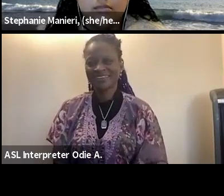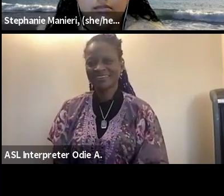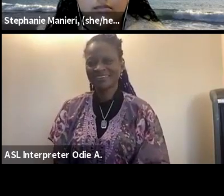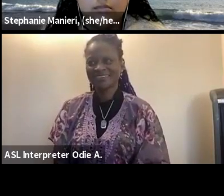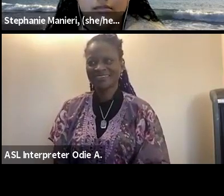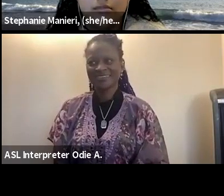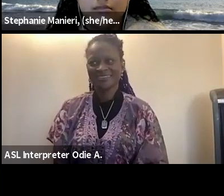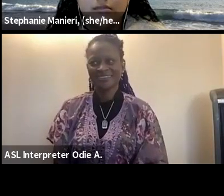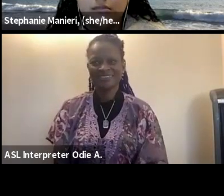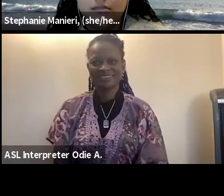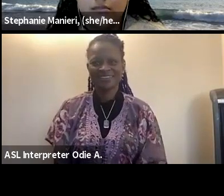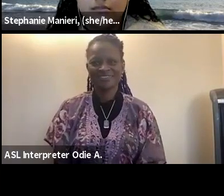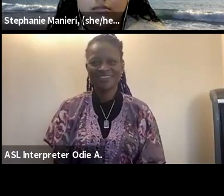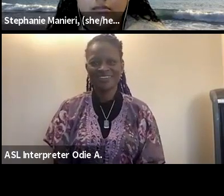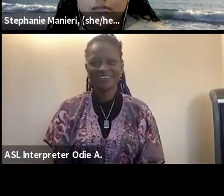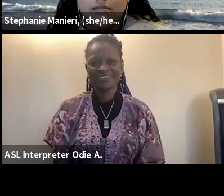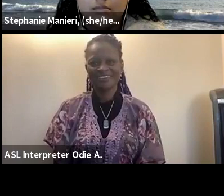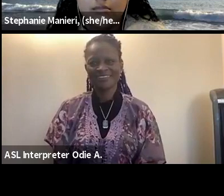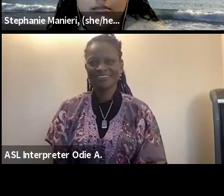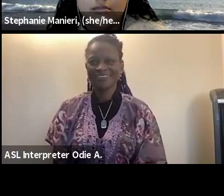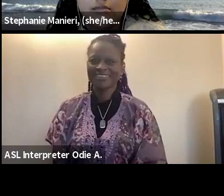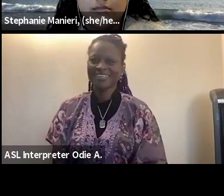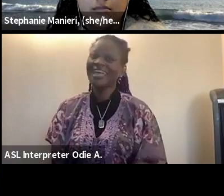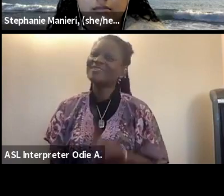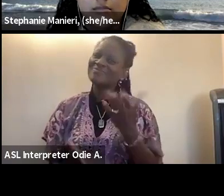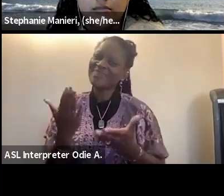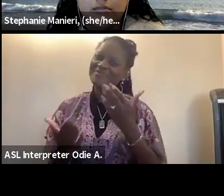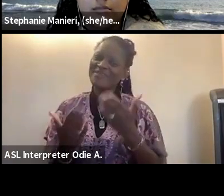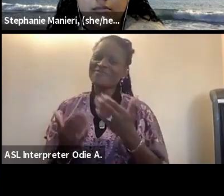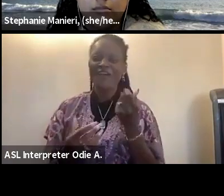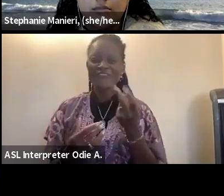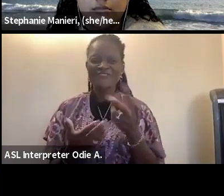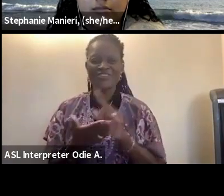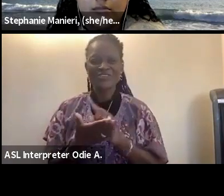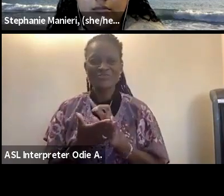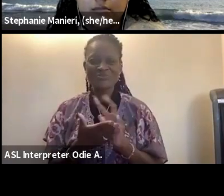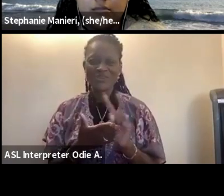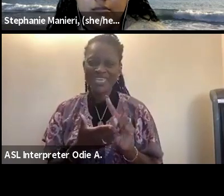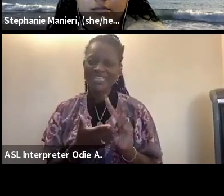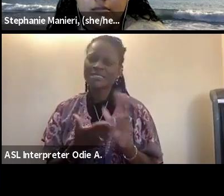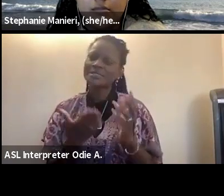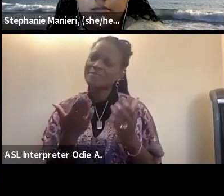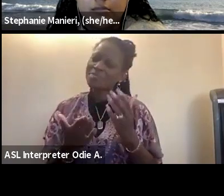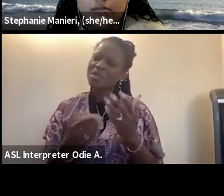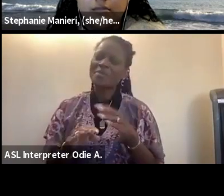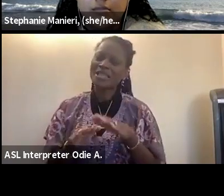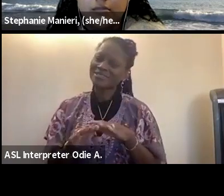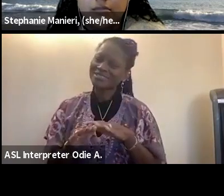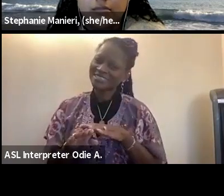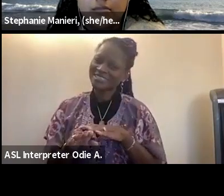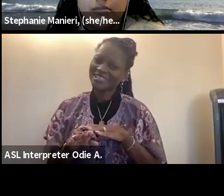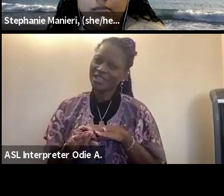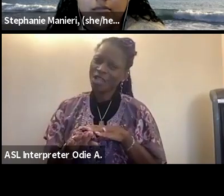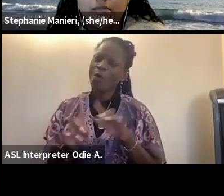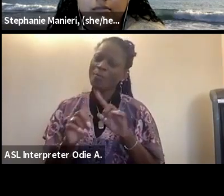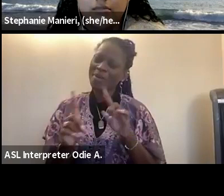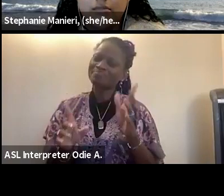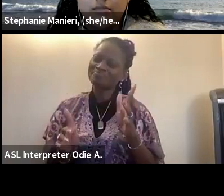I just like to add that for the first one to two weeks, it may be a little bit slow. However, the supply is expected to pick up soon after that.